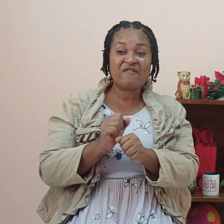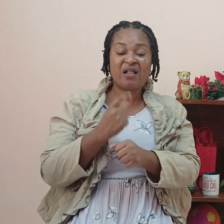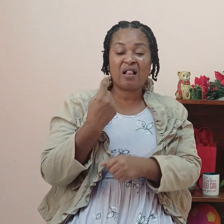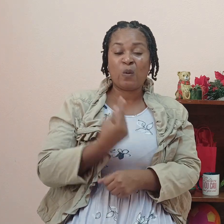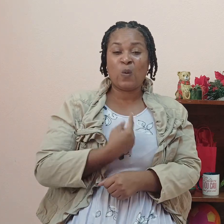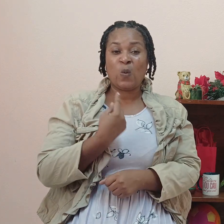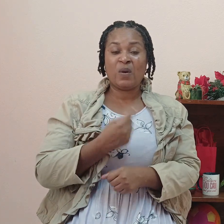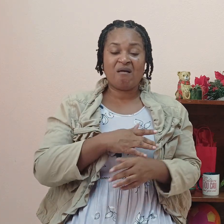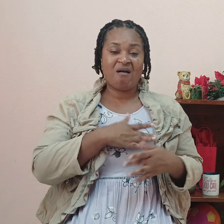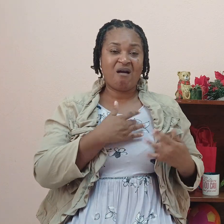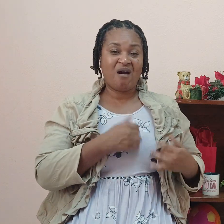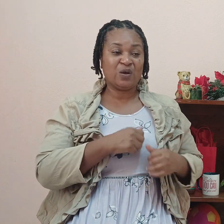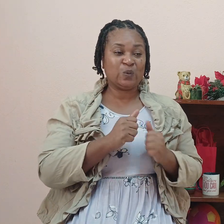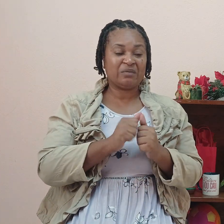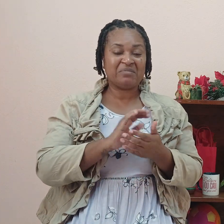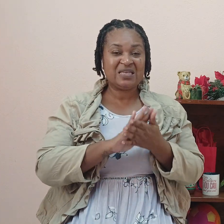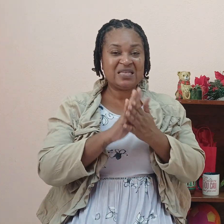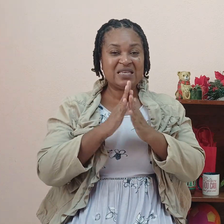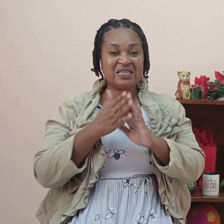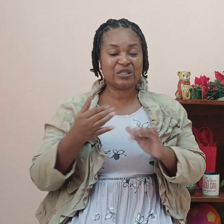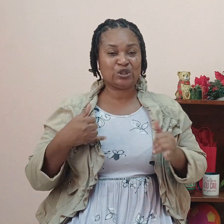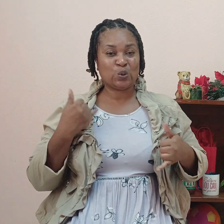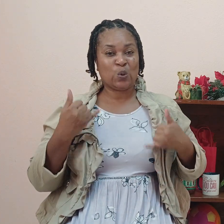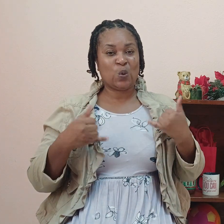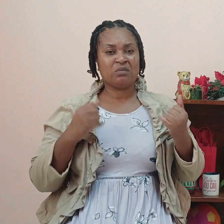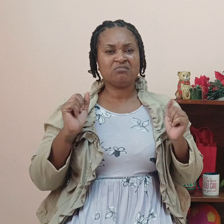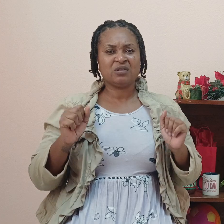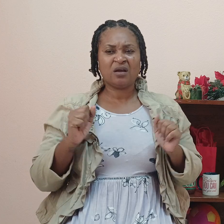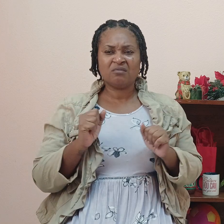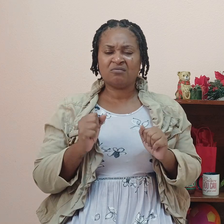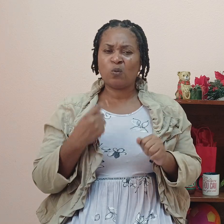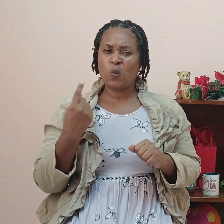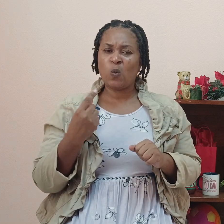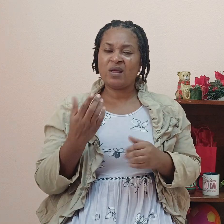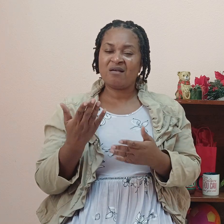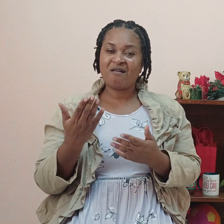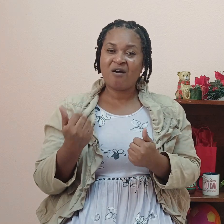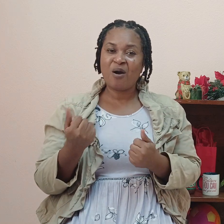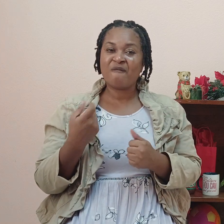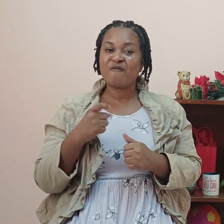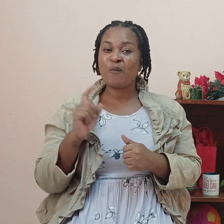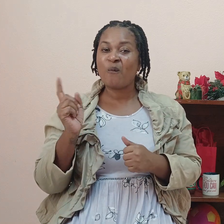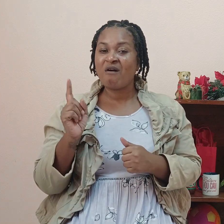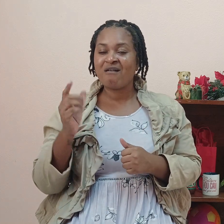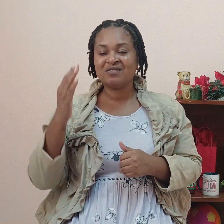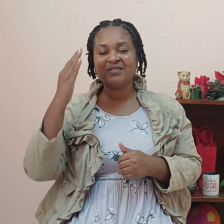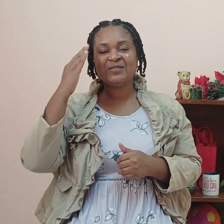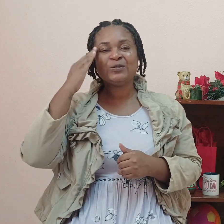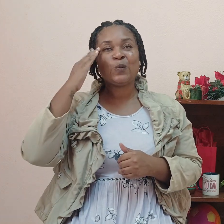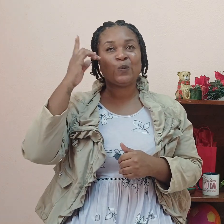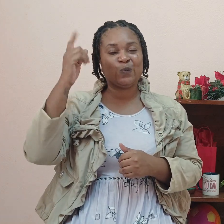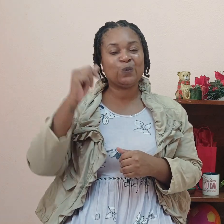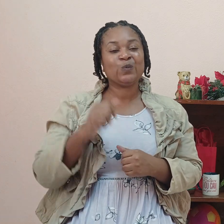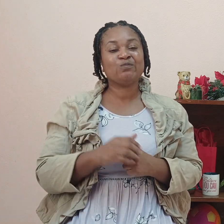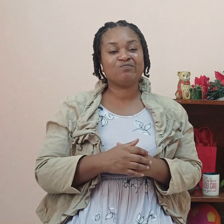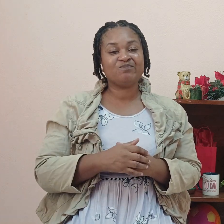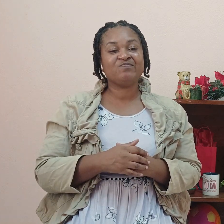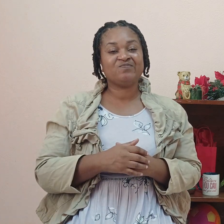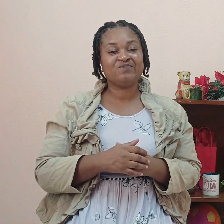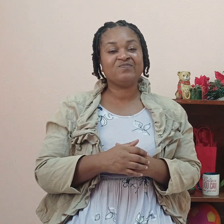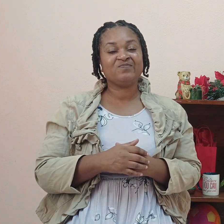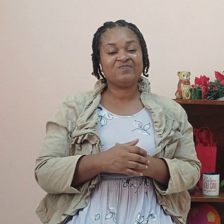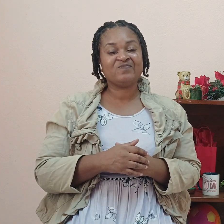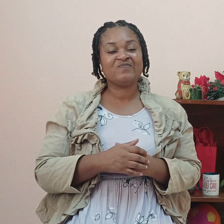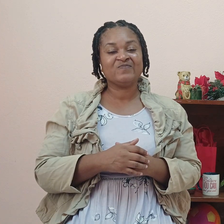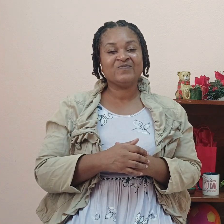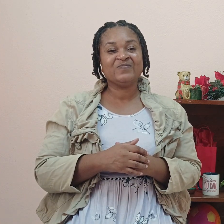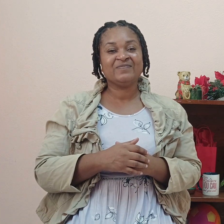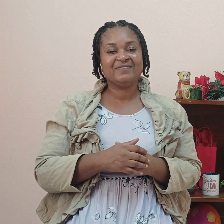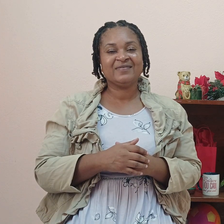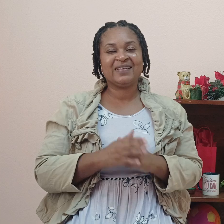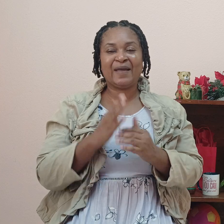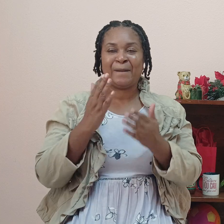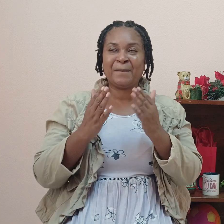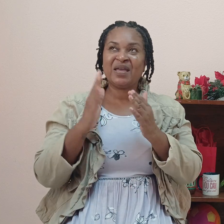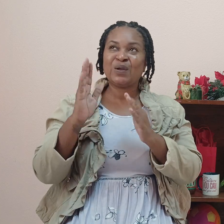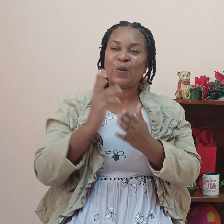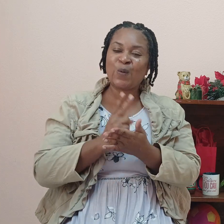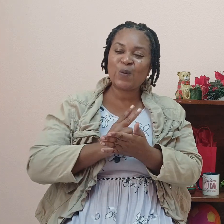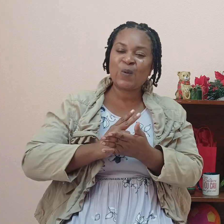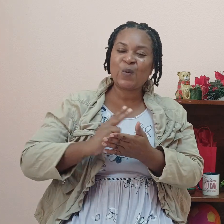the peace and joy that can only come from knowing You. May Your Holy Spirit comfort